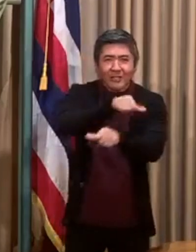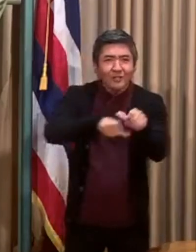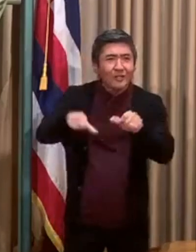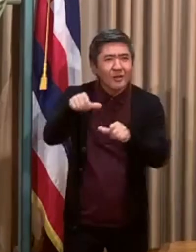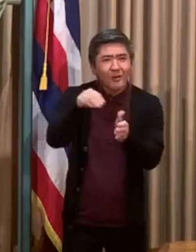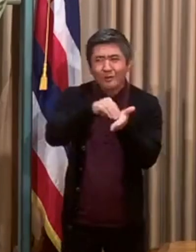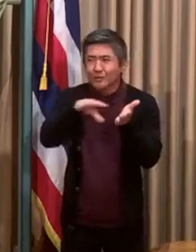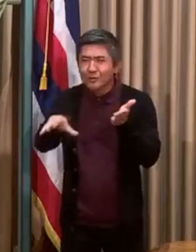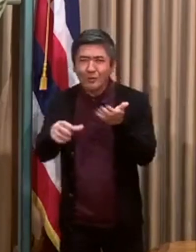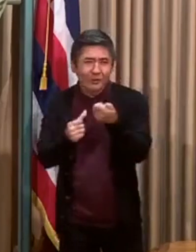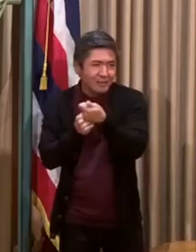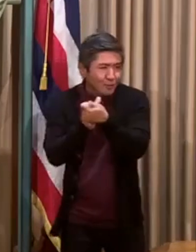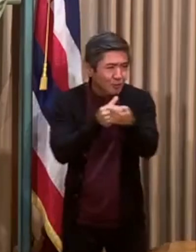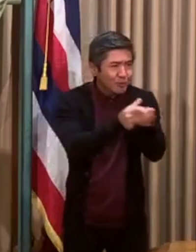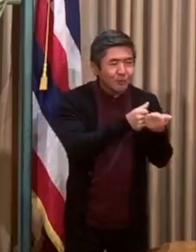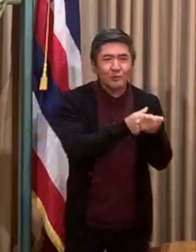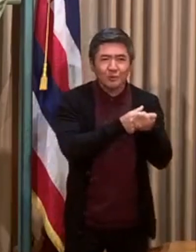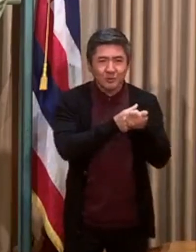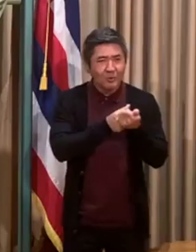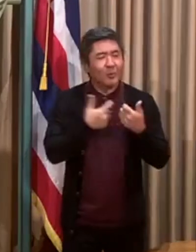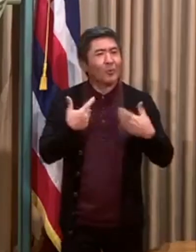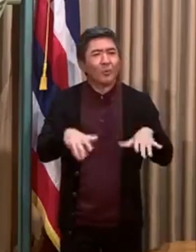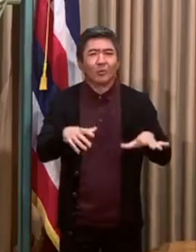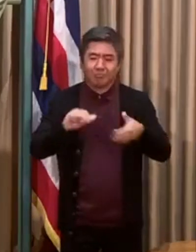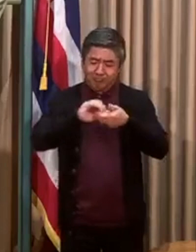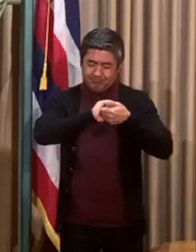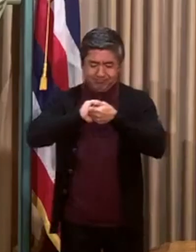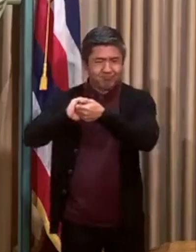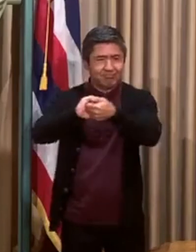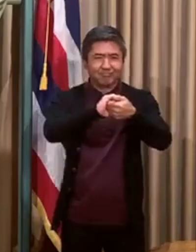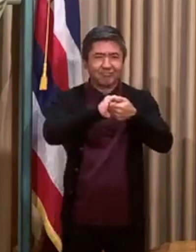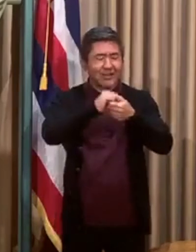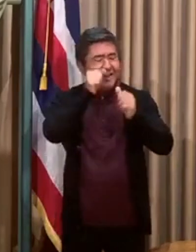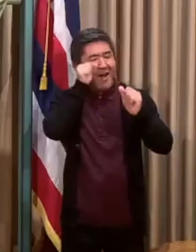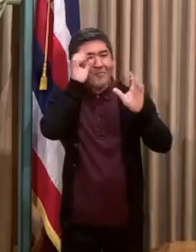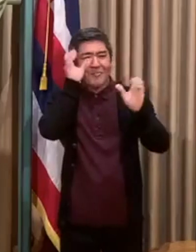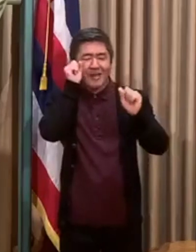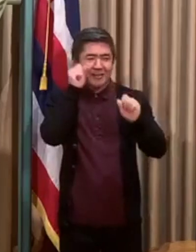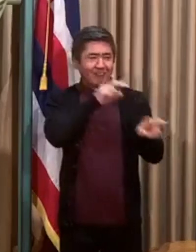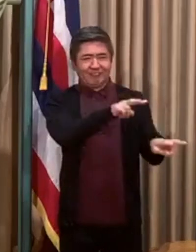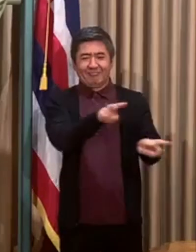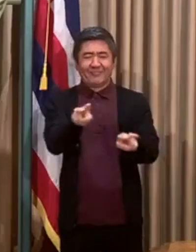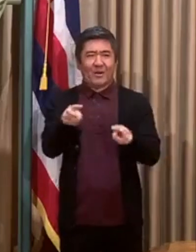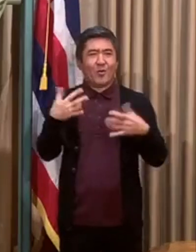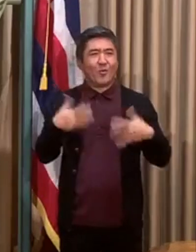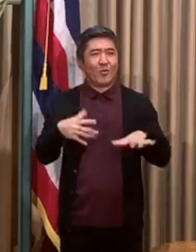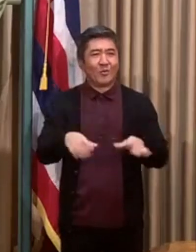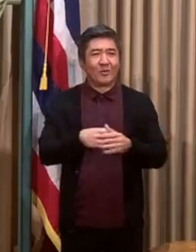students helping students. It's been just amazing. We're now preparing as we wind down the semester